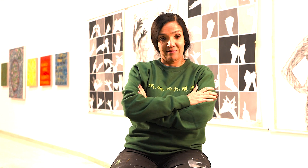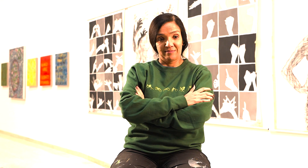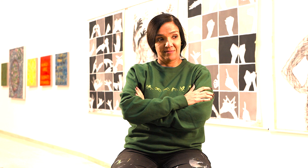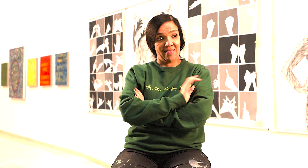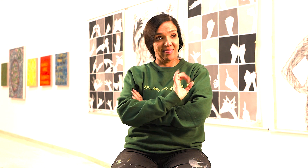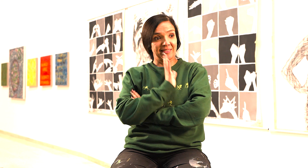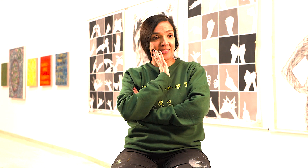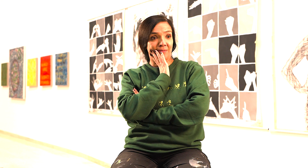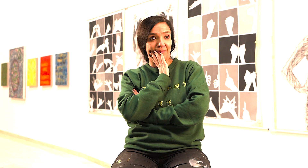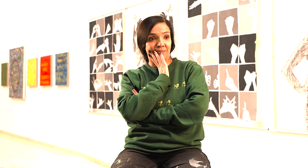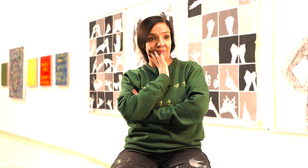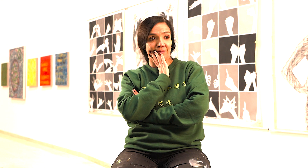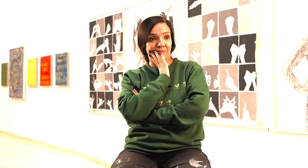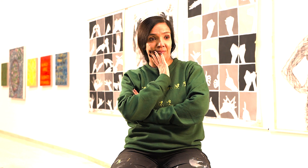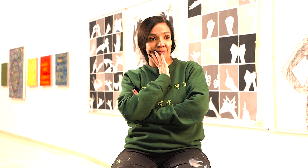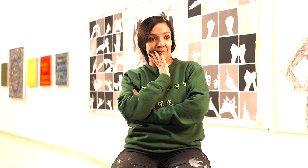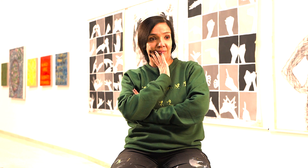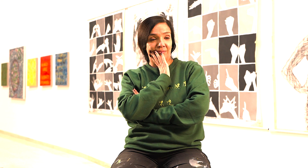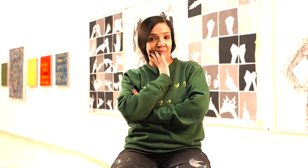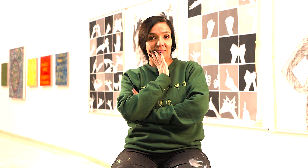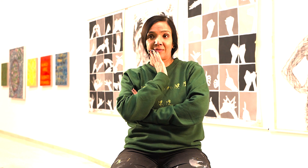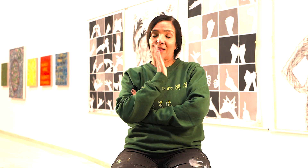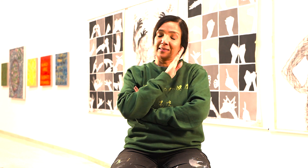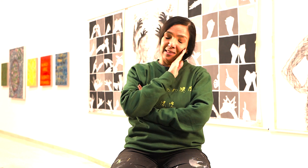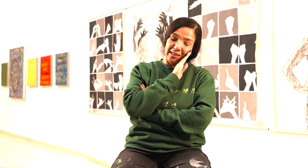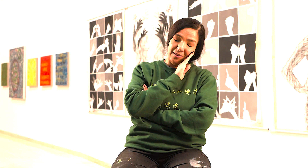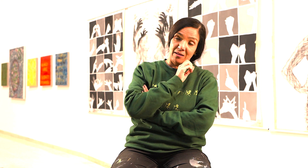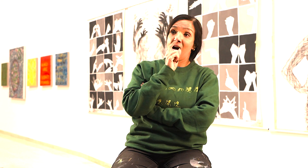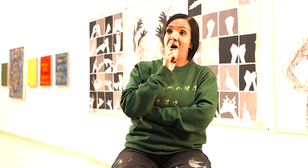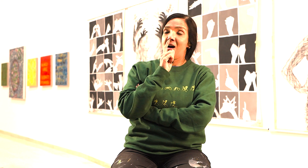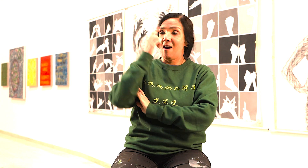It arrives, and then I ponder some more. I sleep on it.